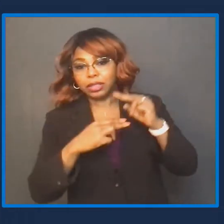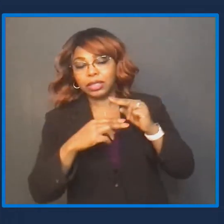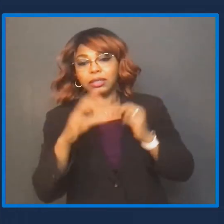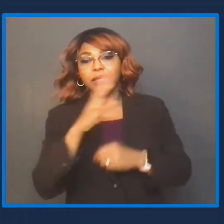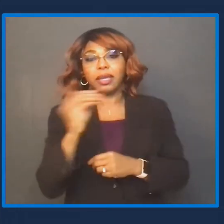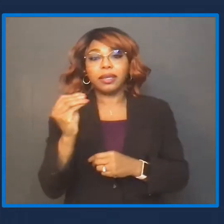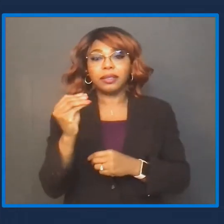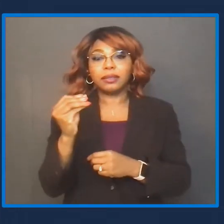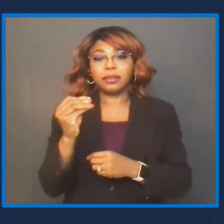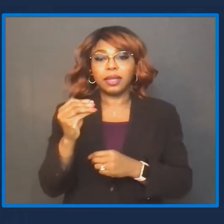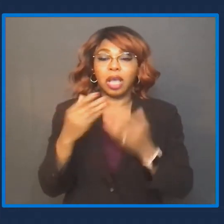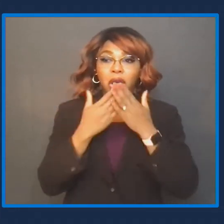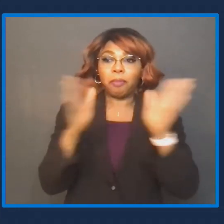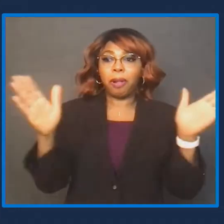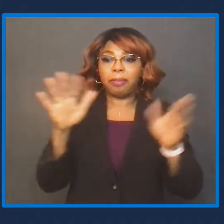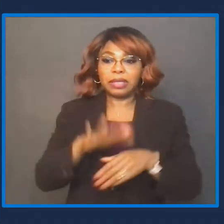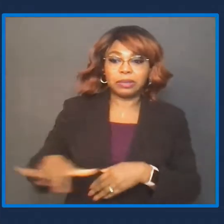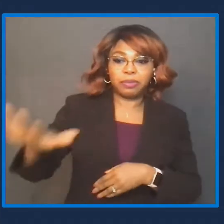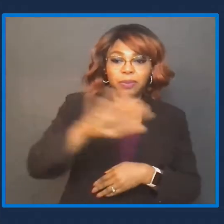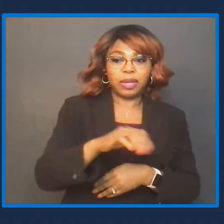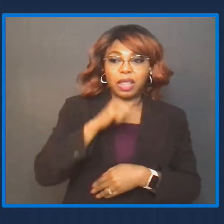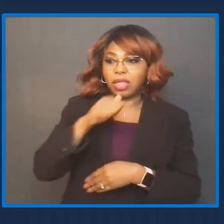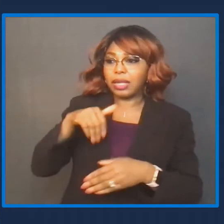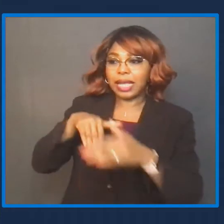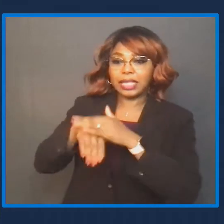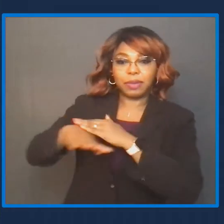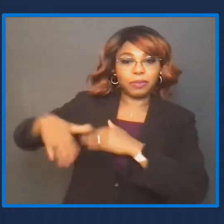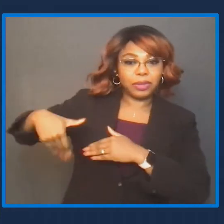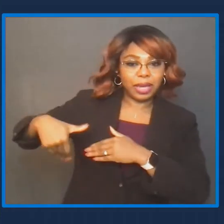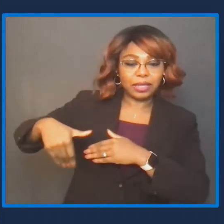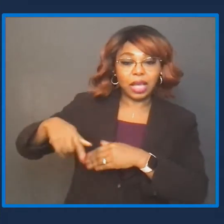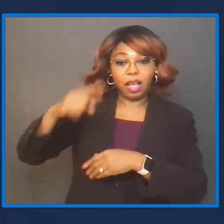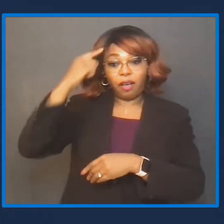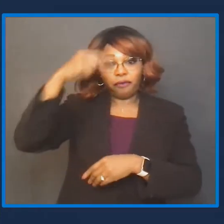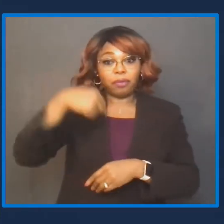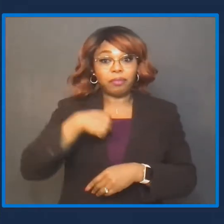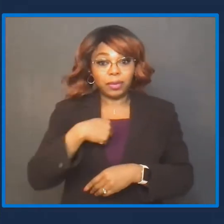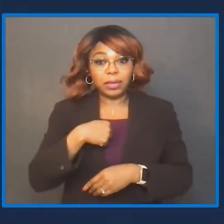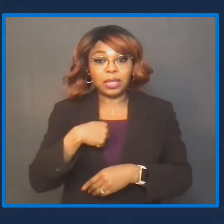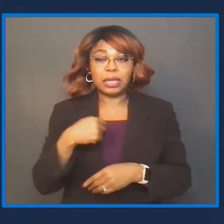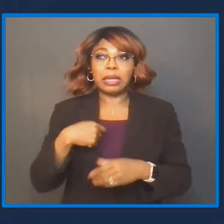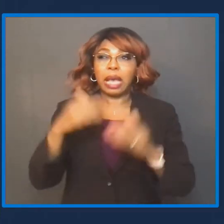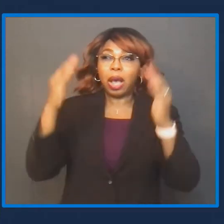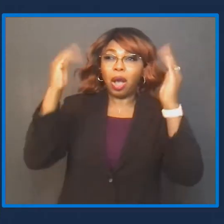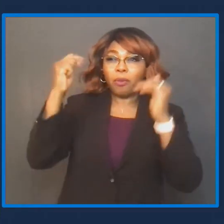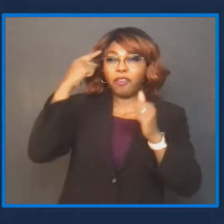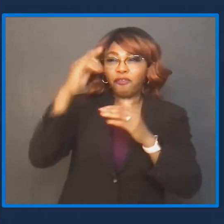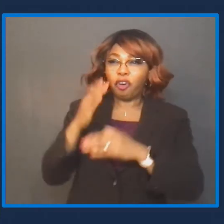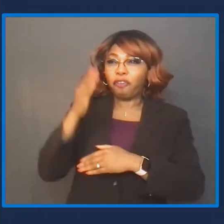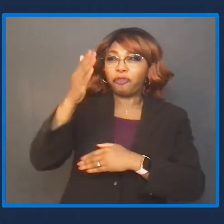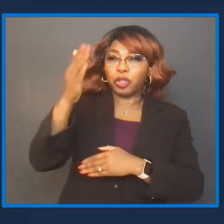public spaces that are not accessible. So for me, I am hoping for a future that merges technology